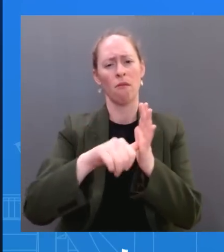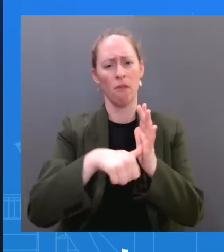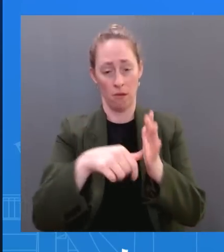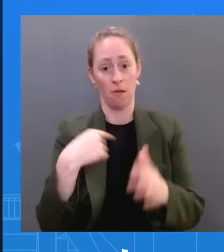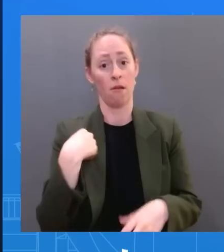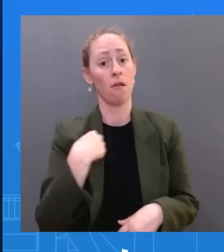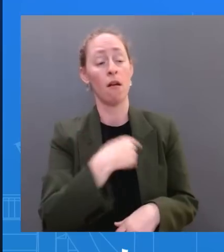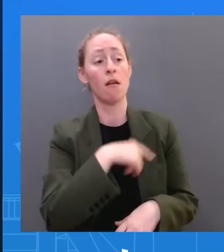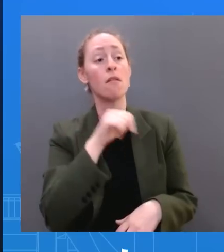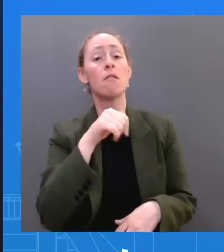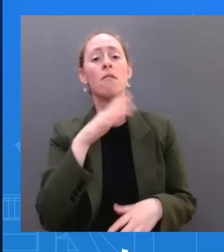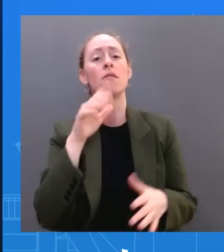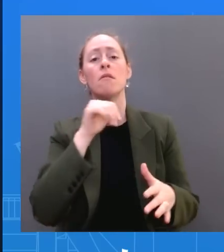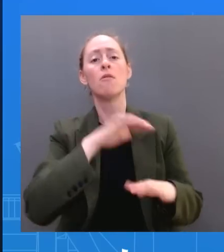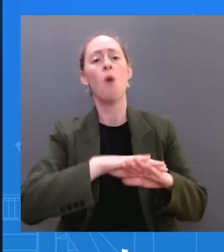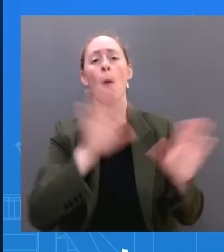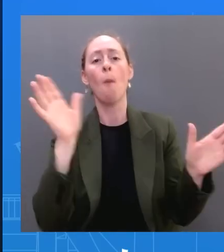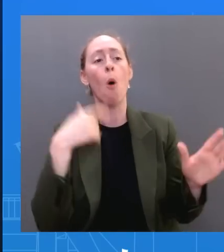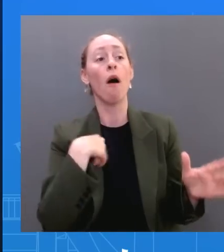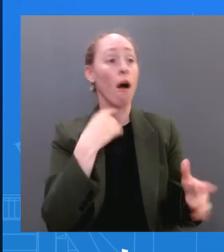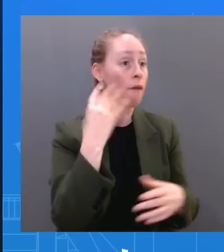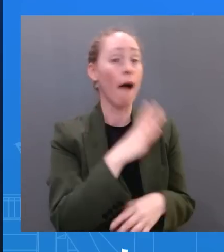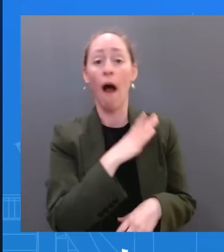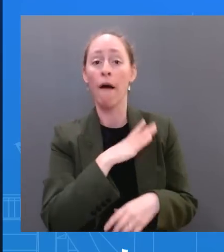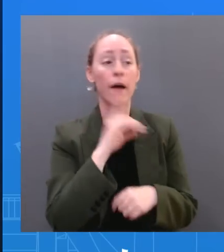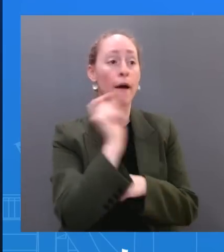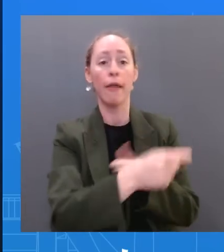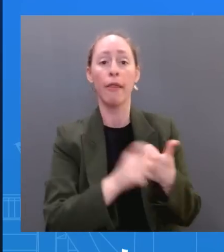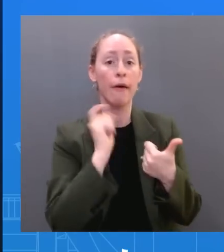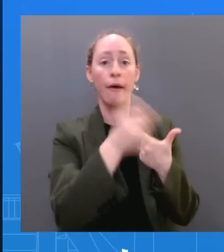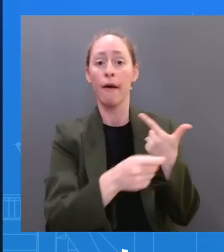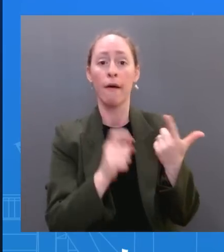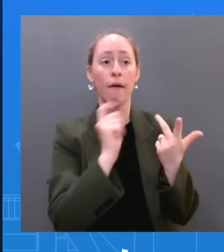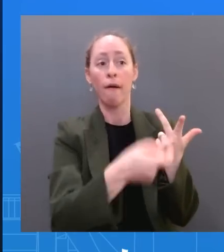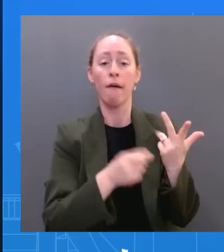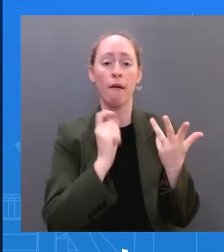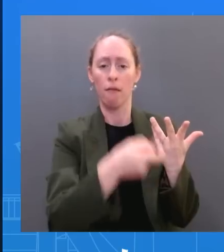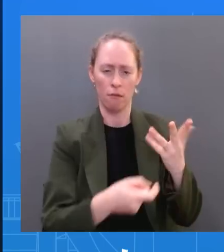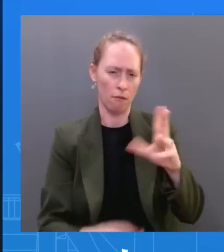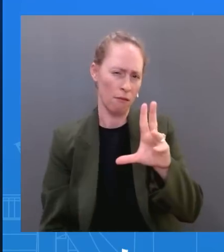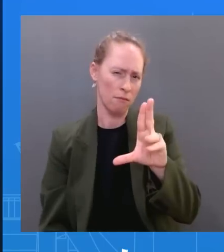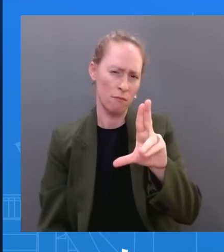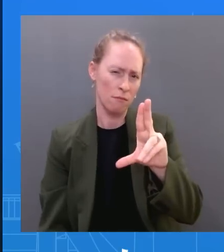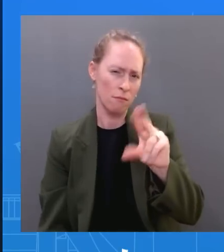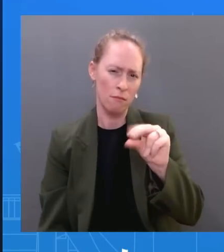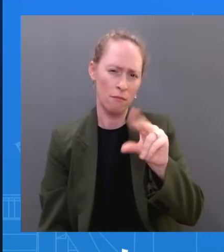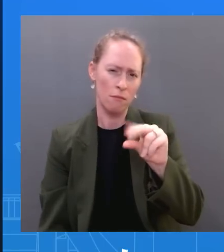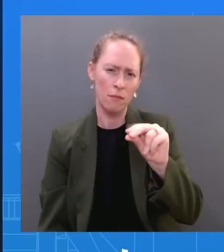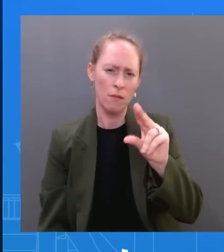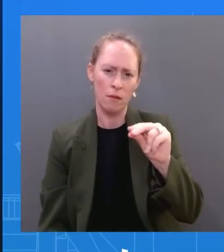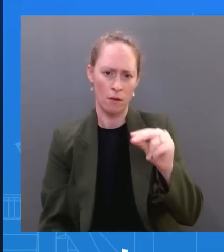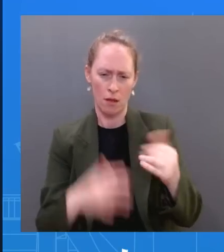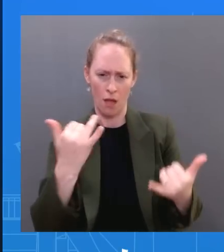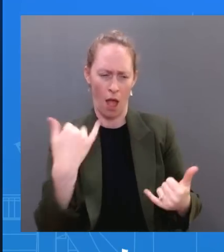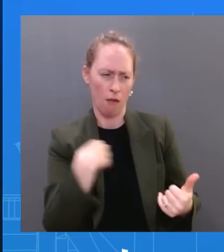but not rupture it. We have stayed true to that from the beginning of this administration. The President believes that he can deliver concrete results